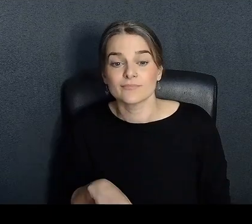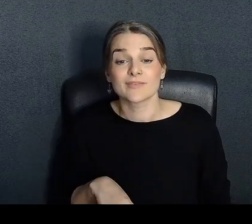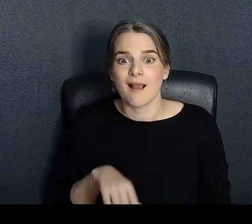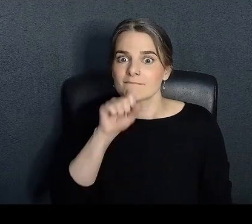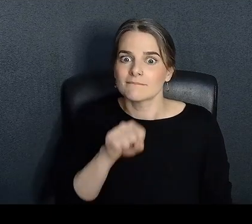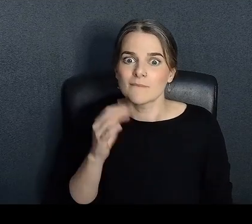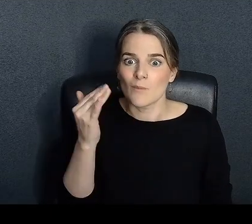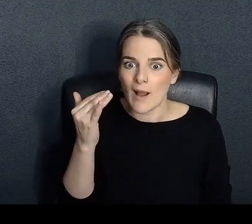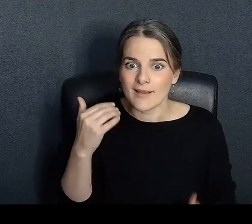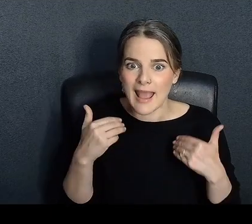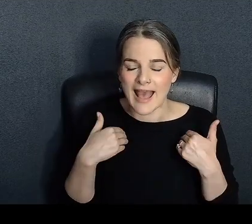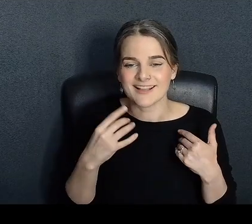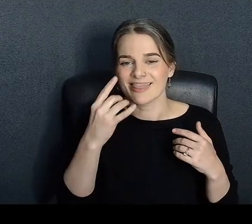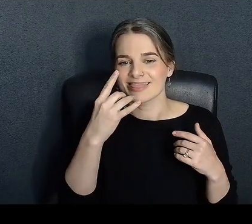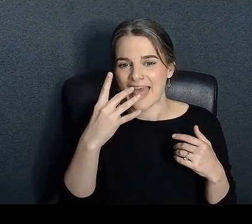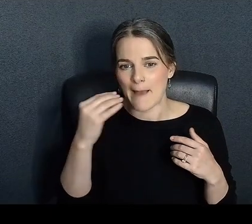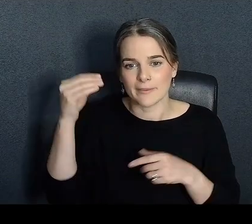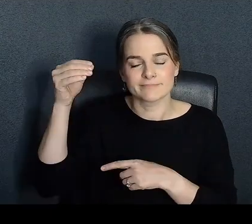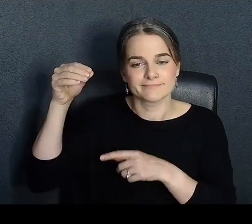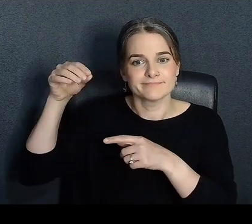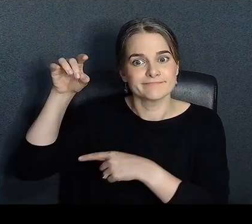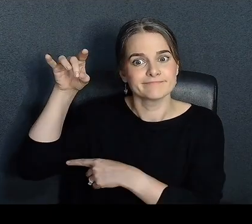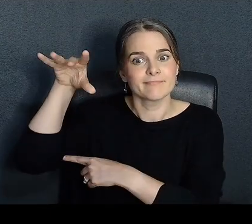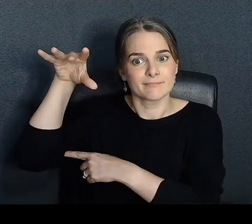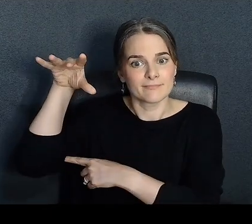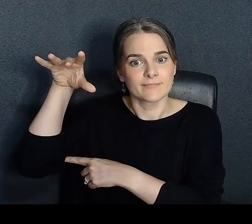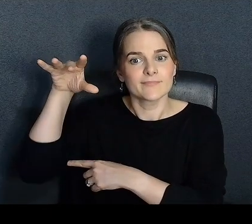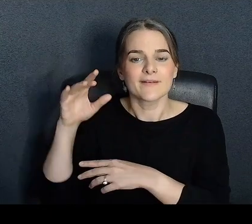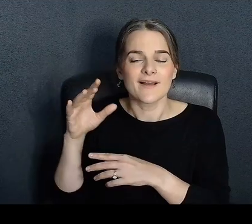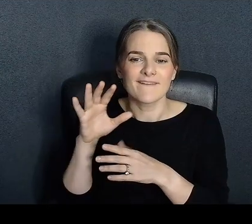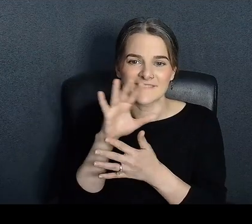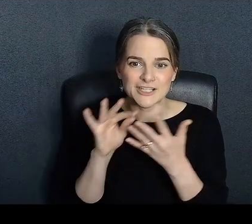So the alerting could be a lamp flashing on and off.